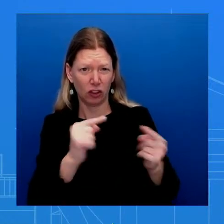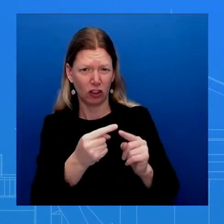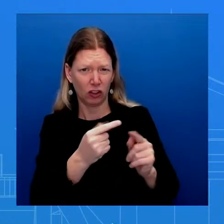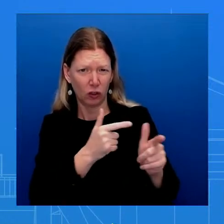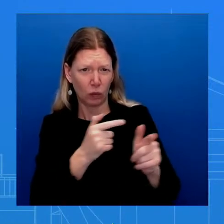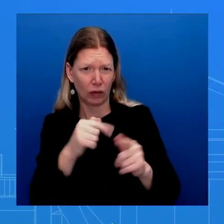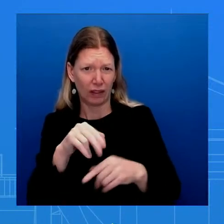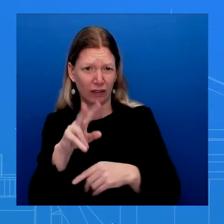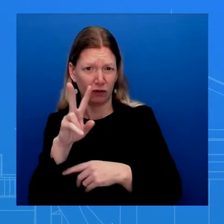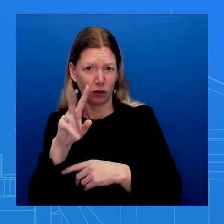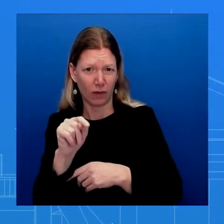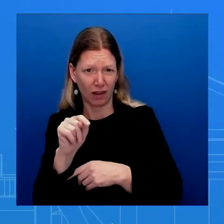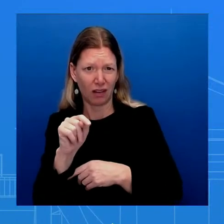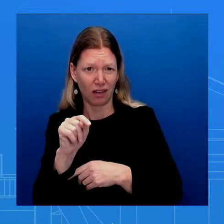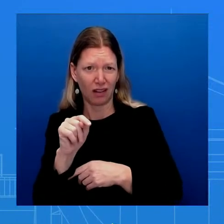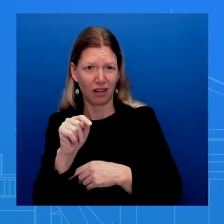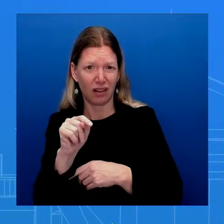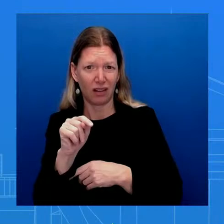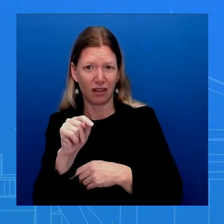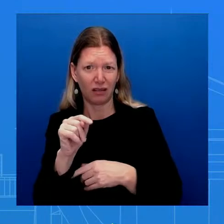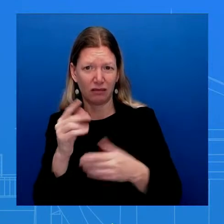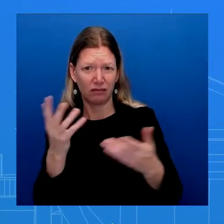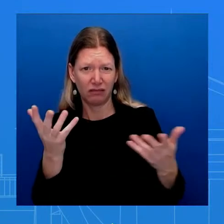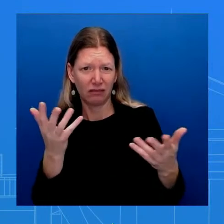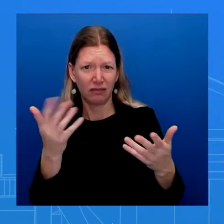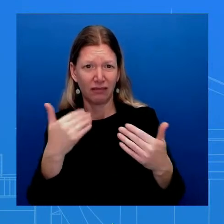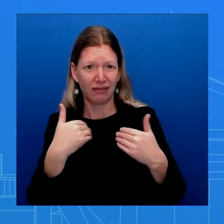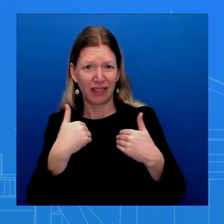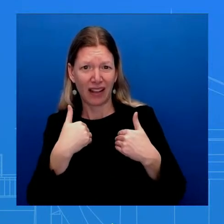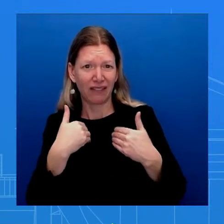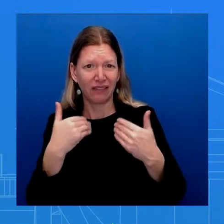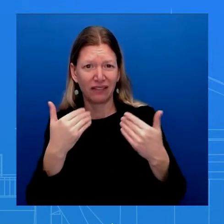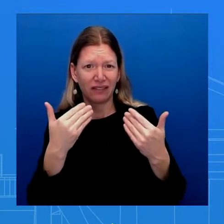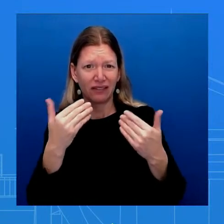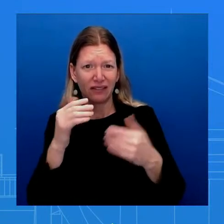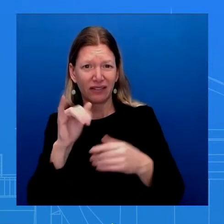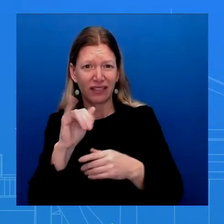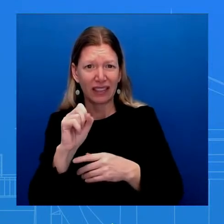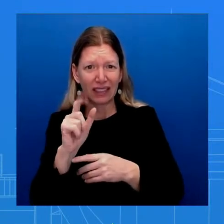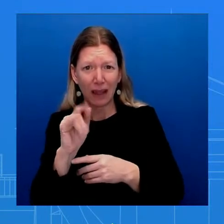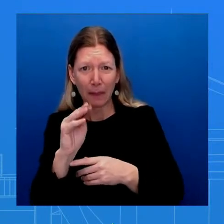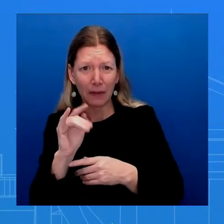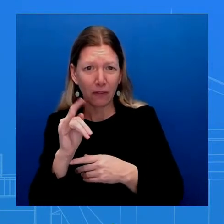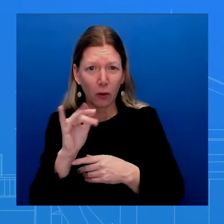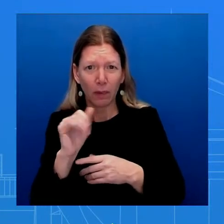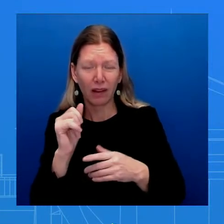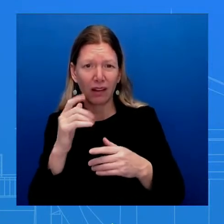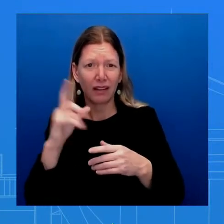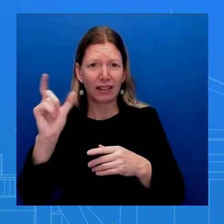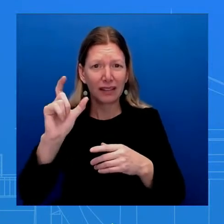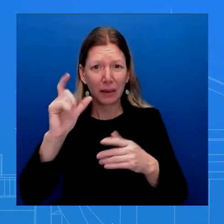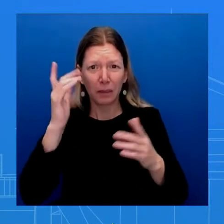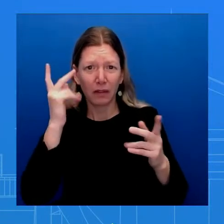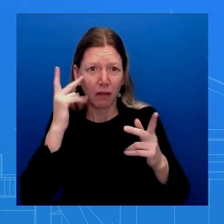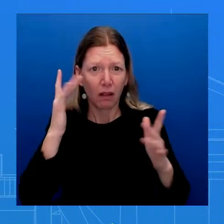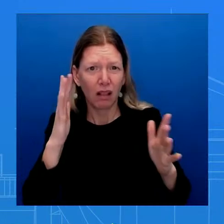And what more can you say about those efforts given that we're continuing to see, you know, allegations of hate crimes pop up?